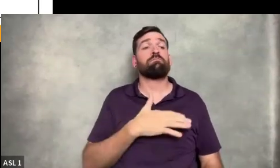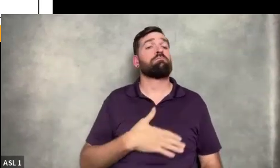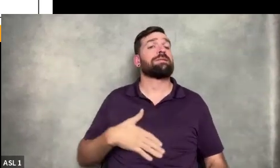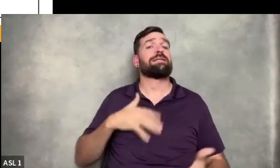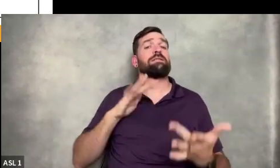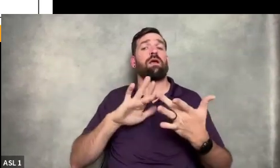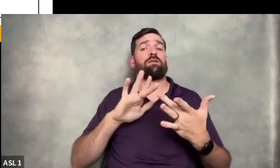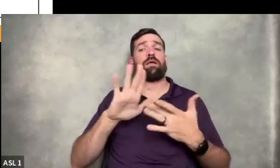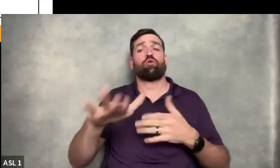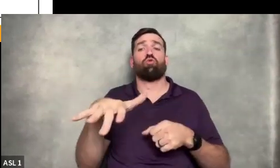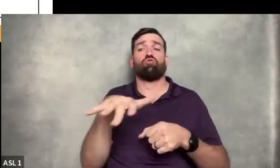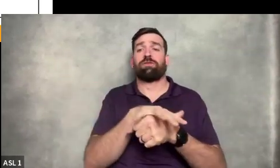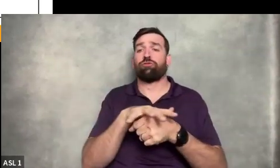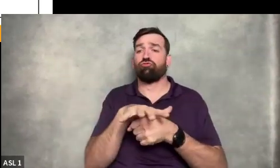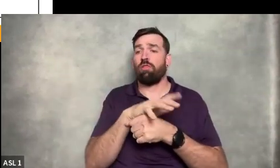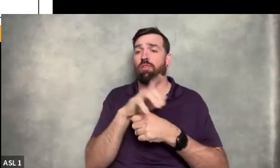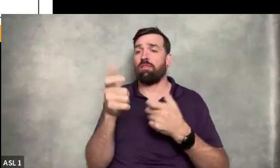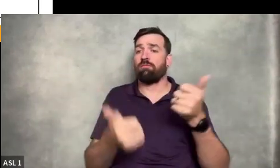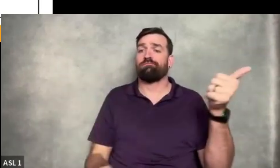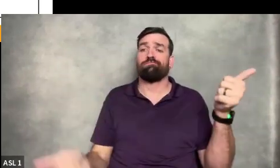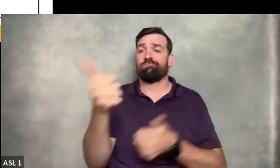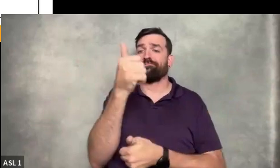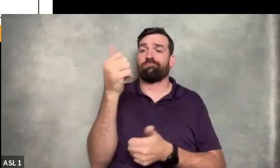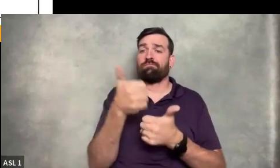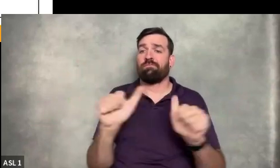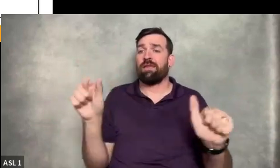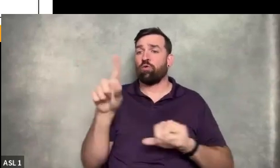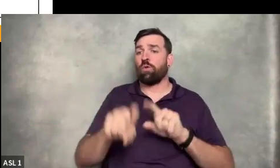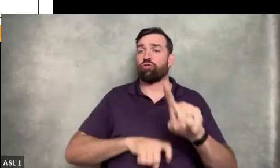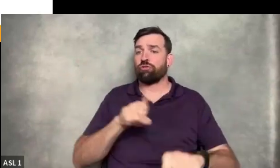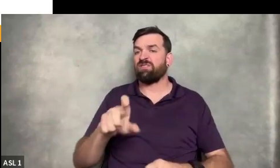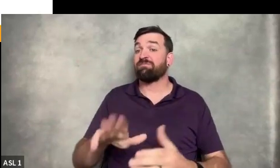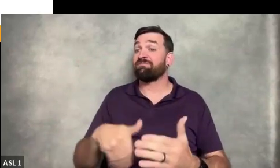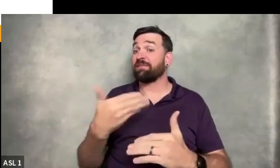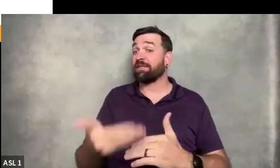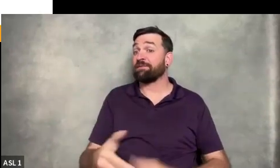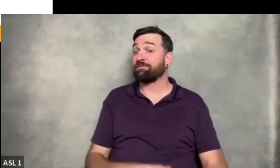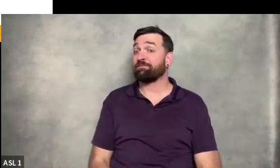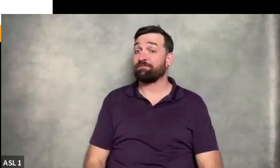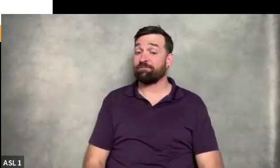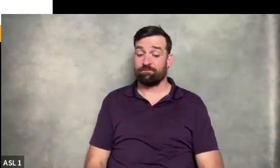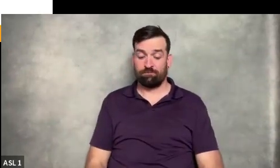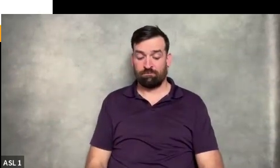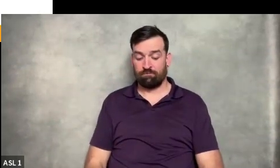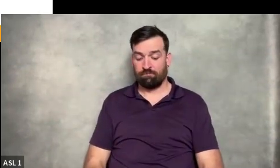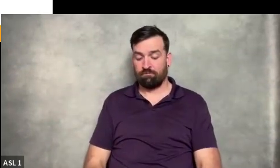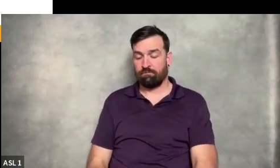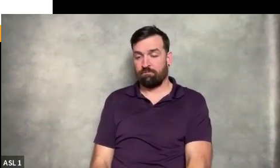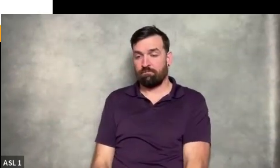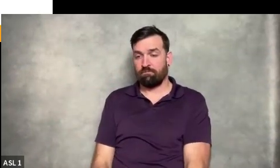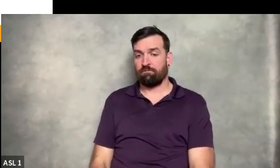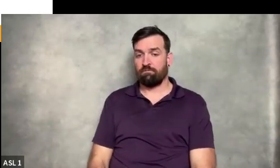Administrator with any questions. Next slide. Right now, I'm going to go through a couple